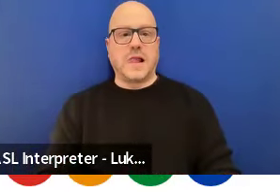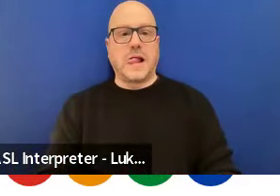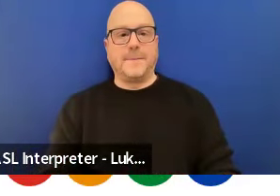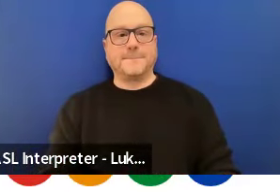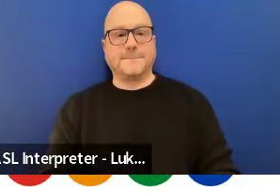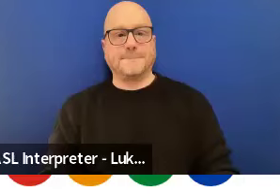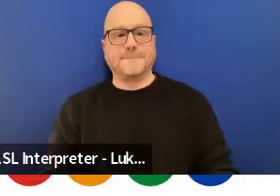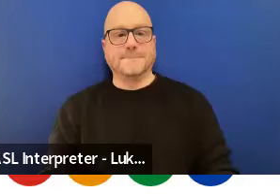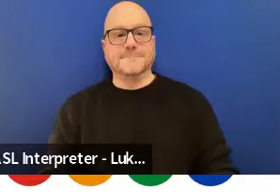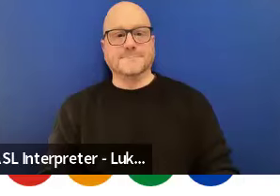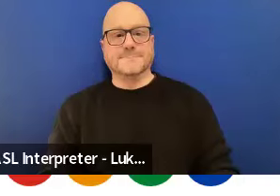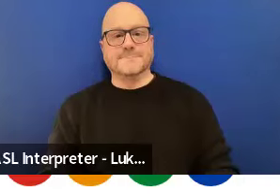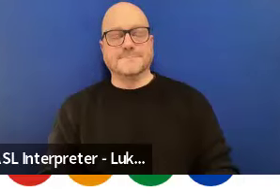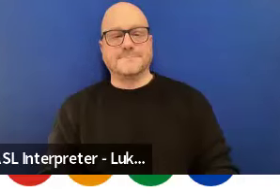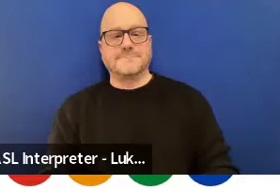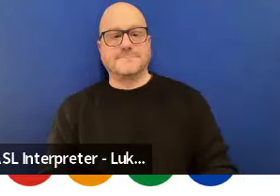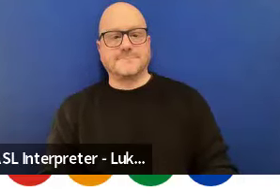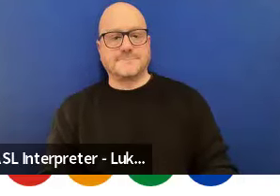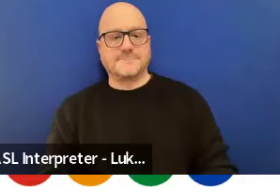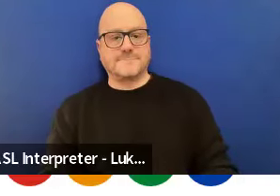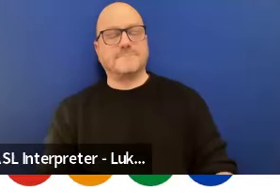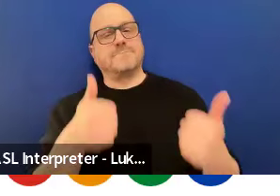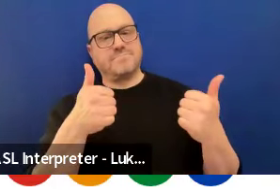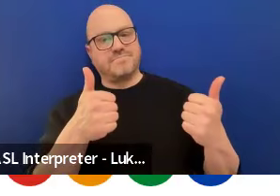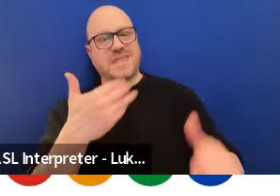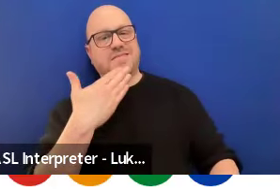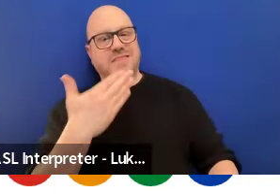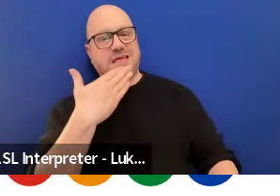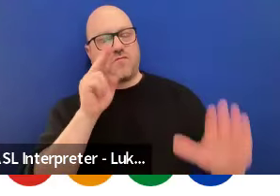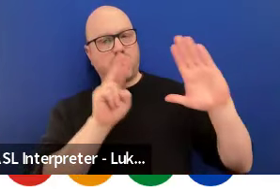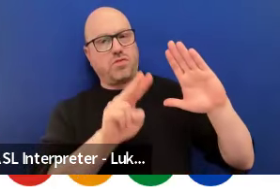IN AND LOOK FORWARD TO WORKING WITH RTAG TO MAKE FINAL RECOMMENDATIONS.